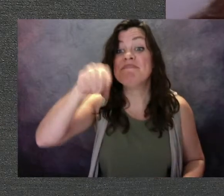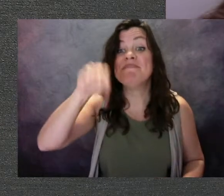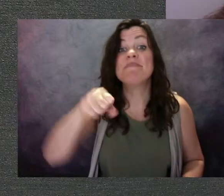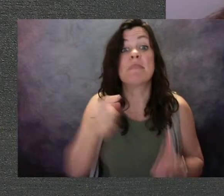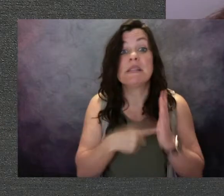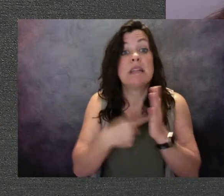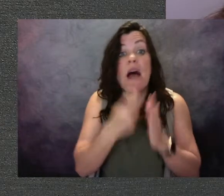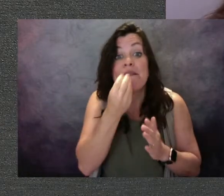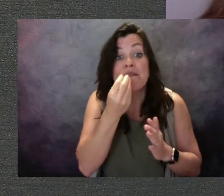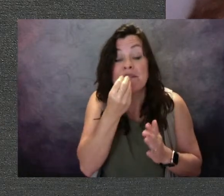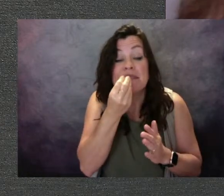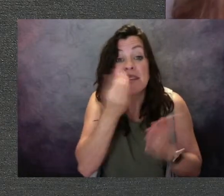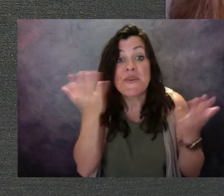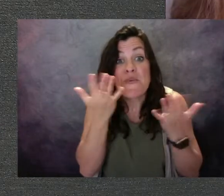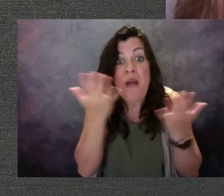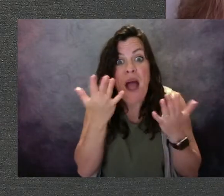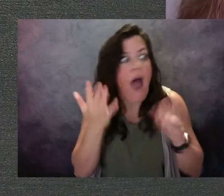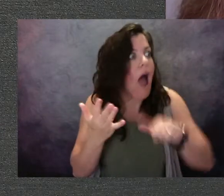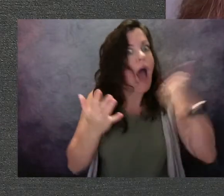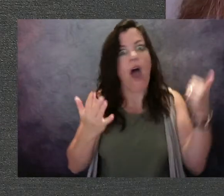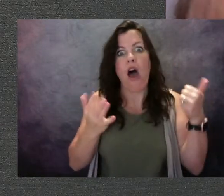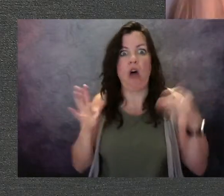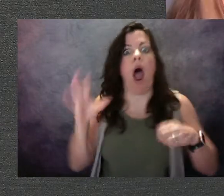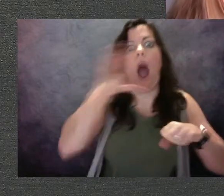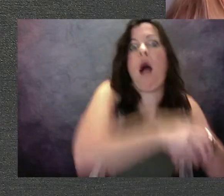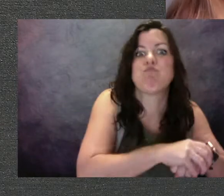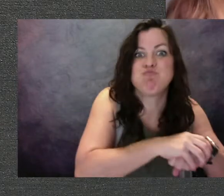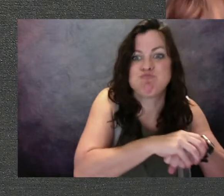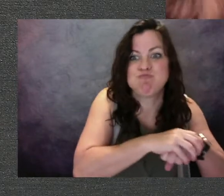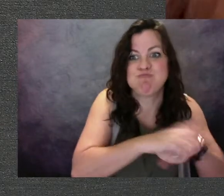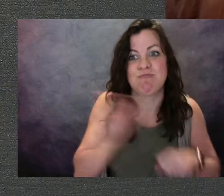So we will put the word mouth right there by the mouth.